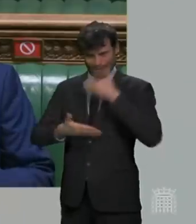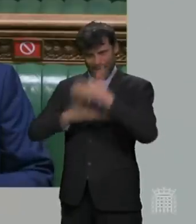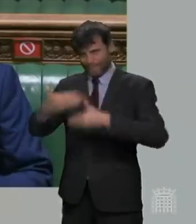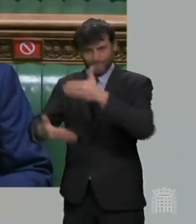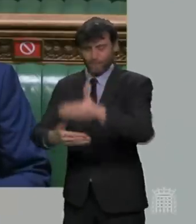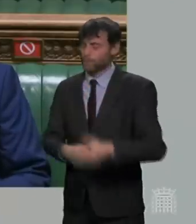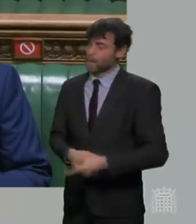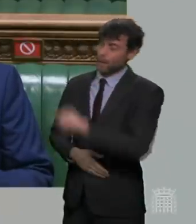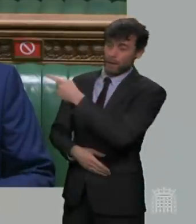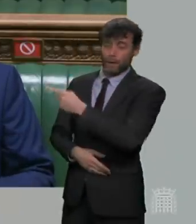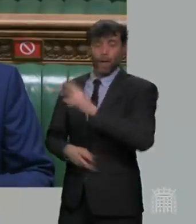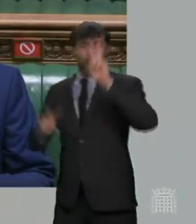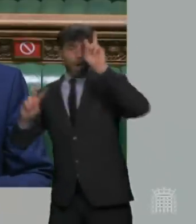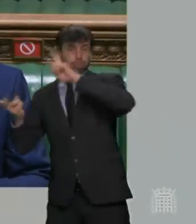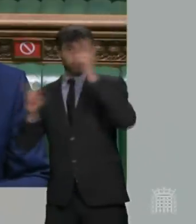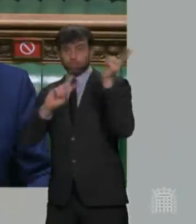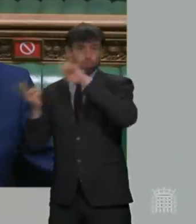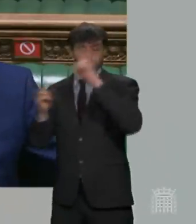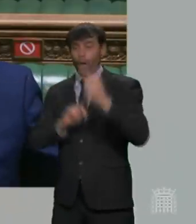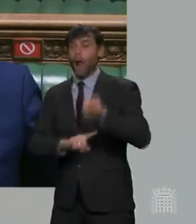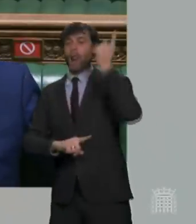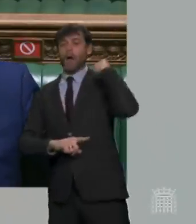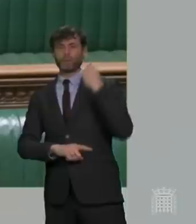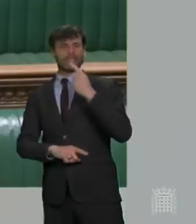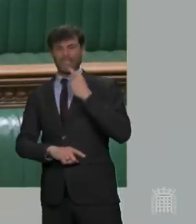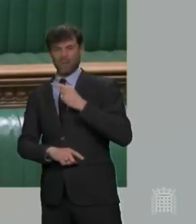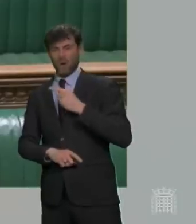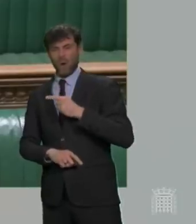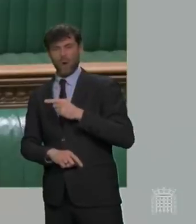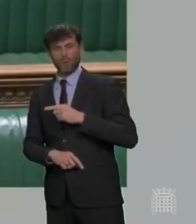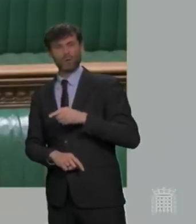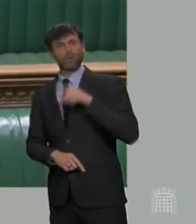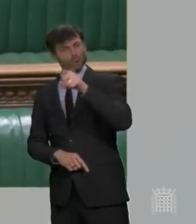to the next. One week he is attacking us and saying that we should be doing